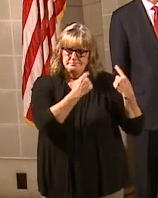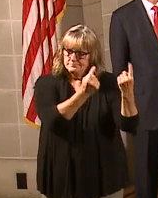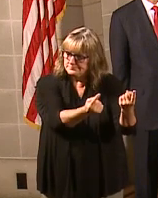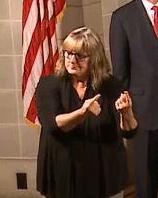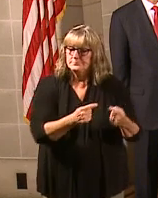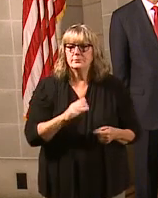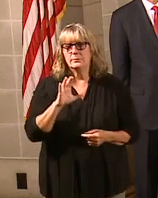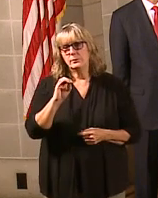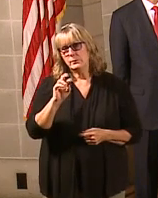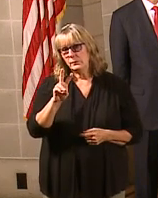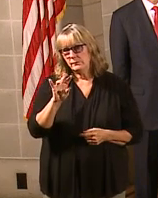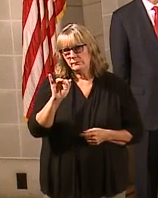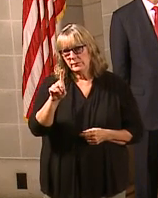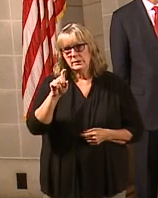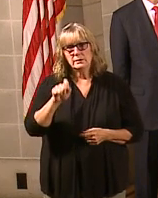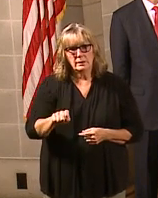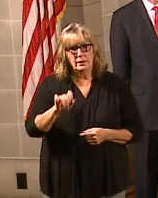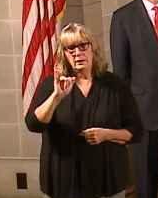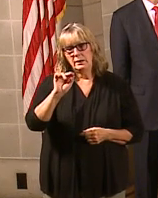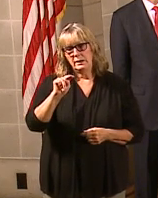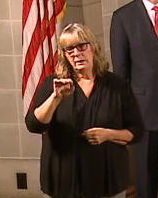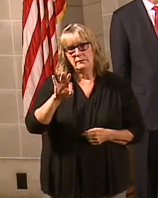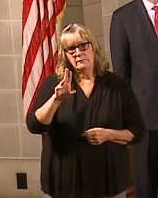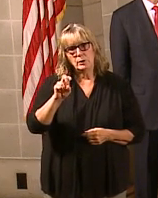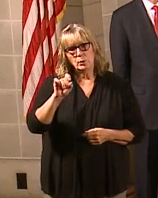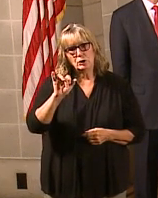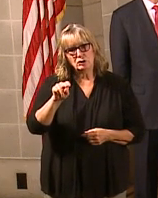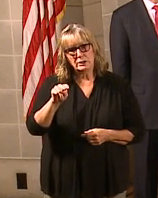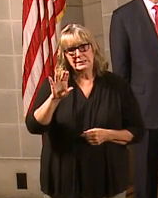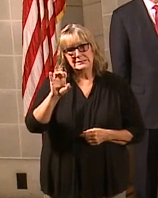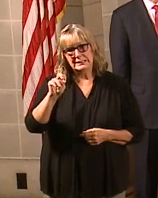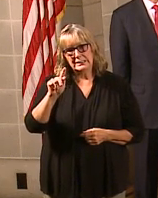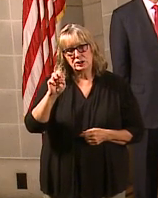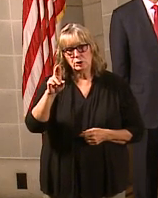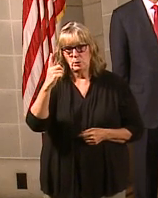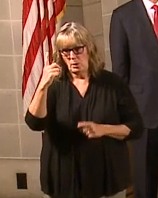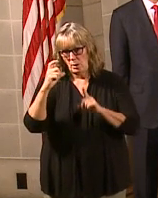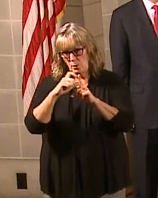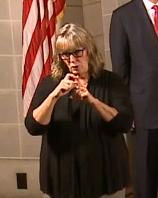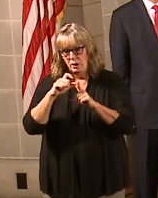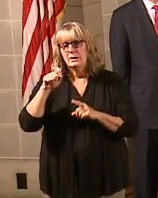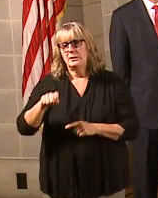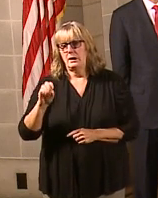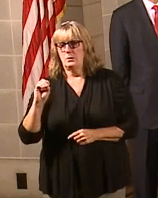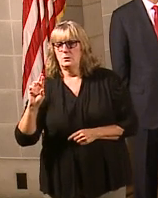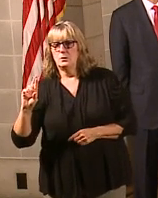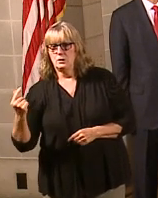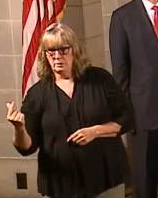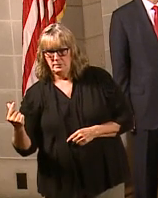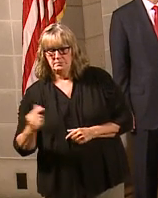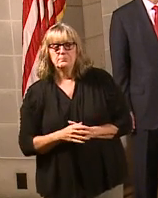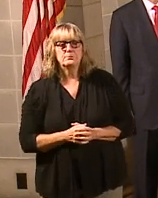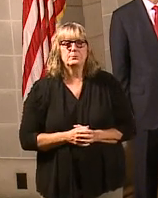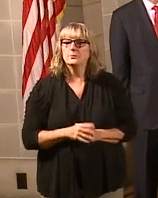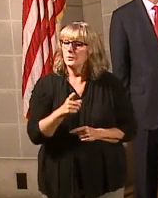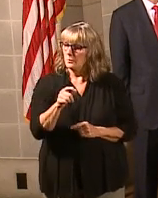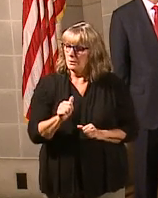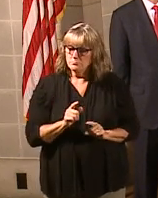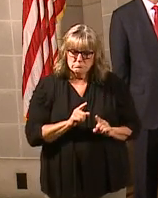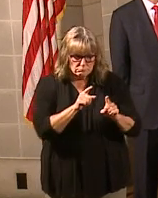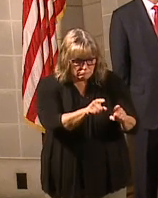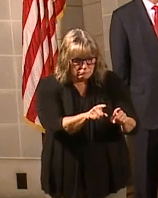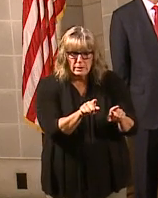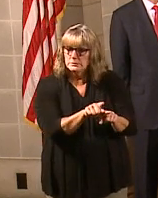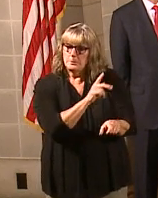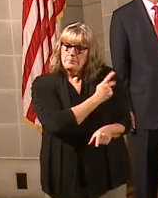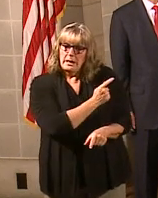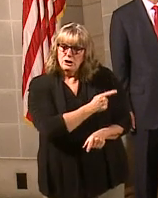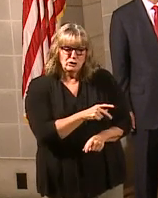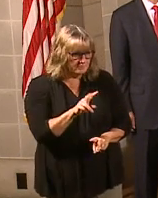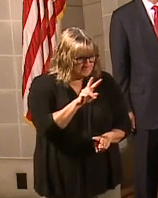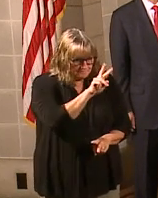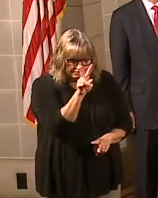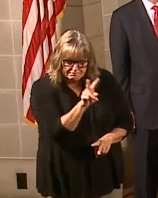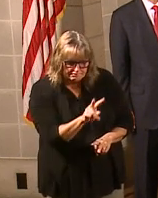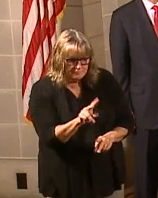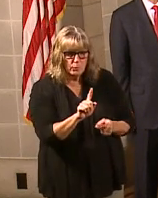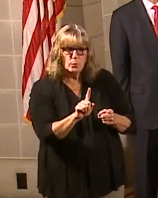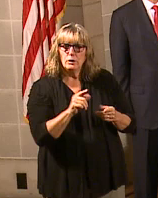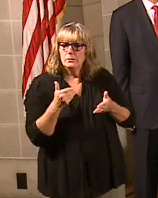AND THERE IS A GREAT WEBSITE.